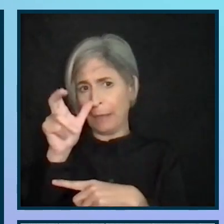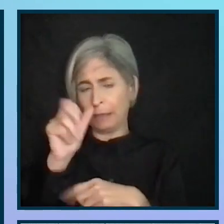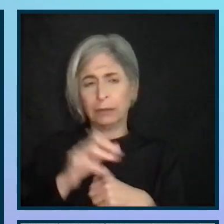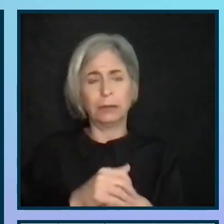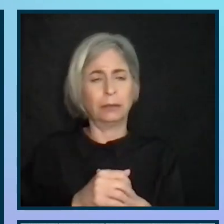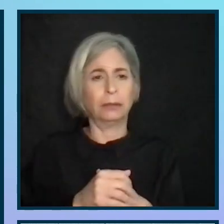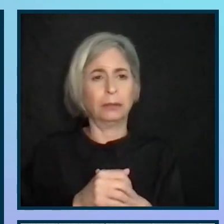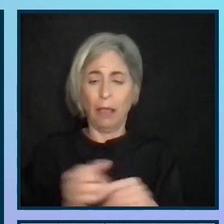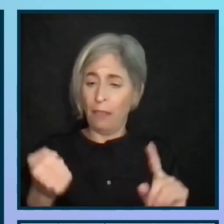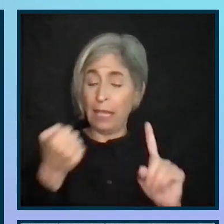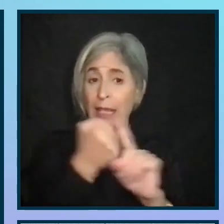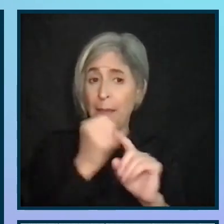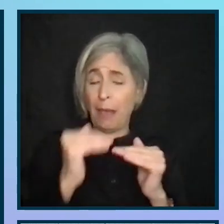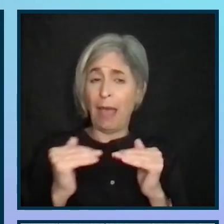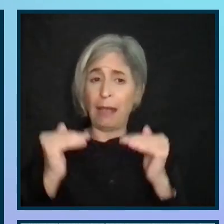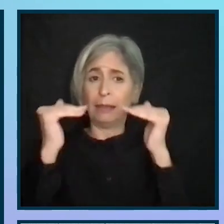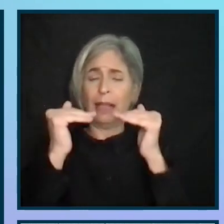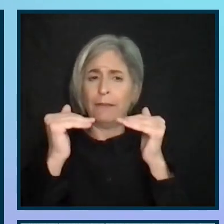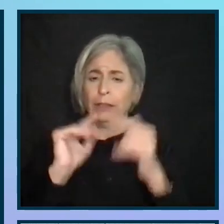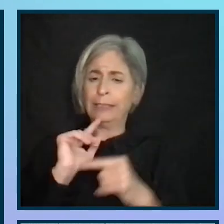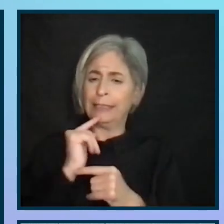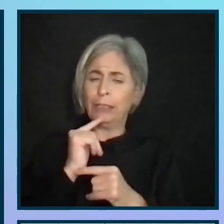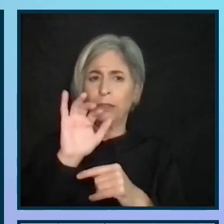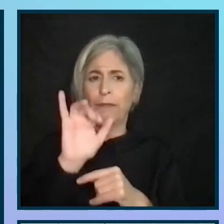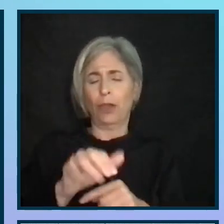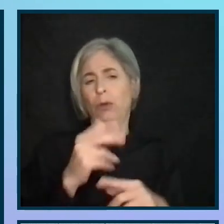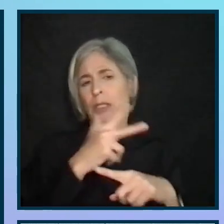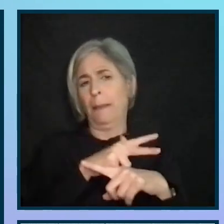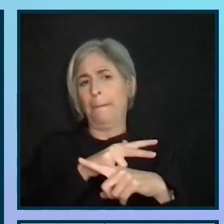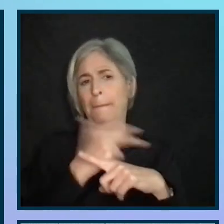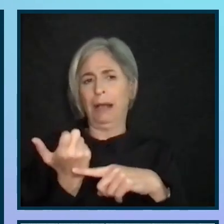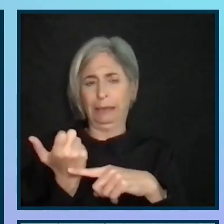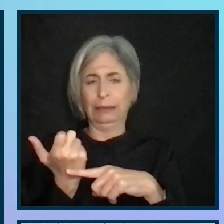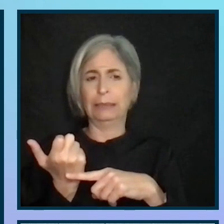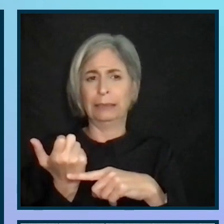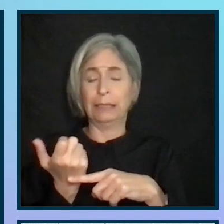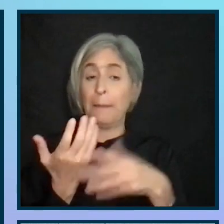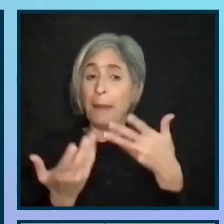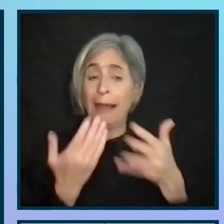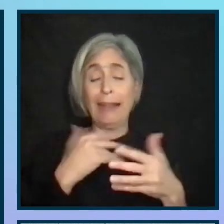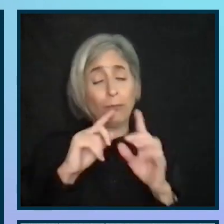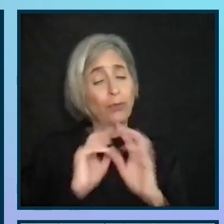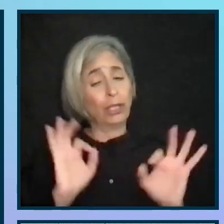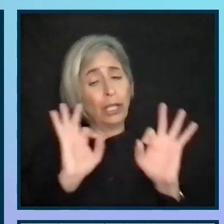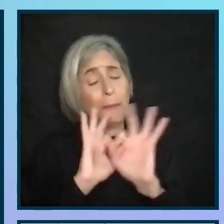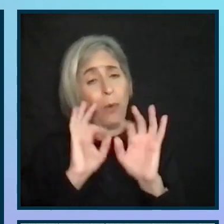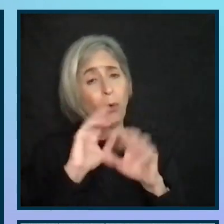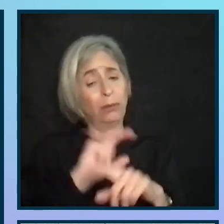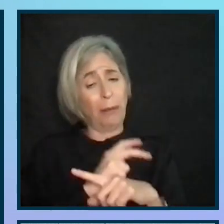the impact level of the severity of the bugs. So, you may have critical bugs that need to be fixed much quicker,